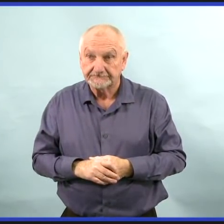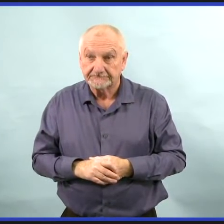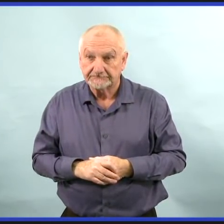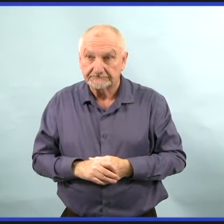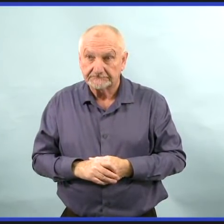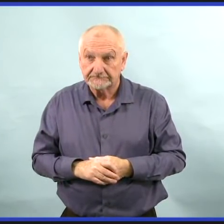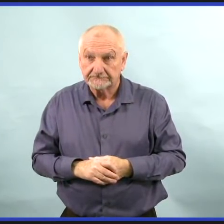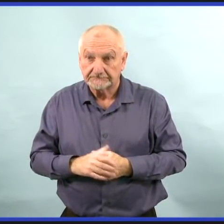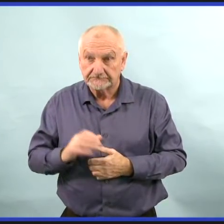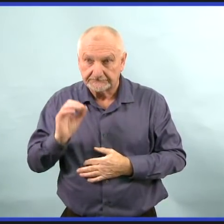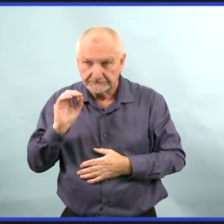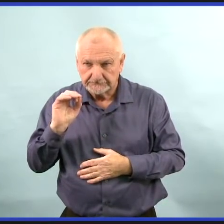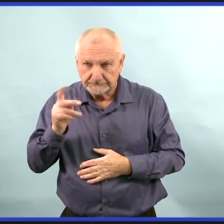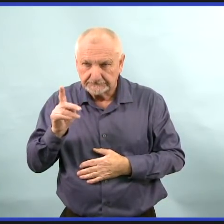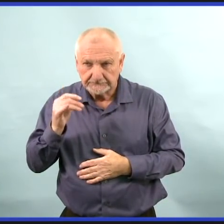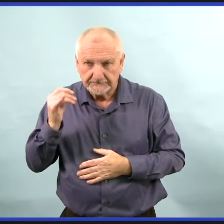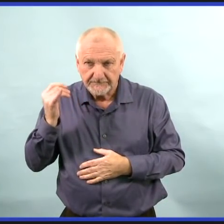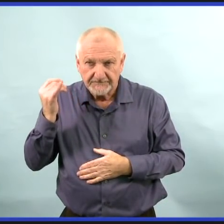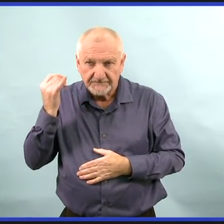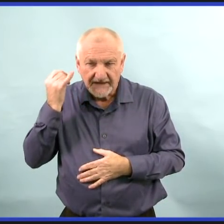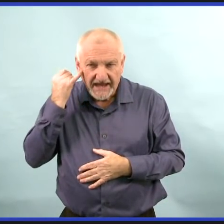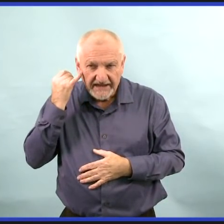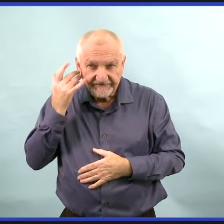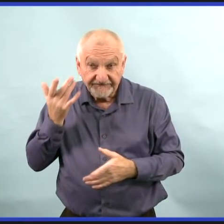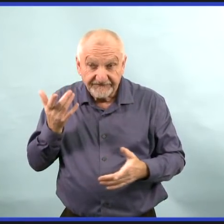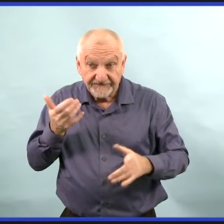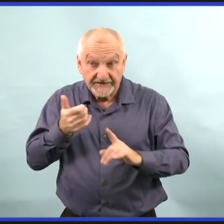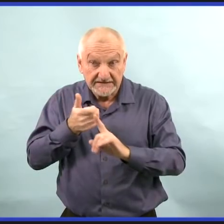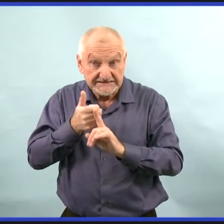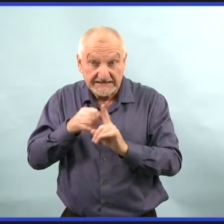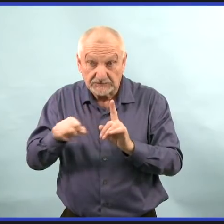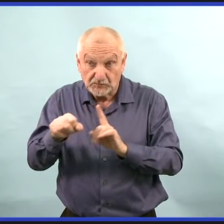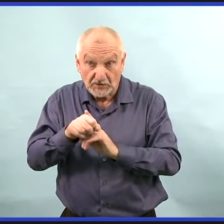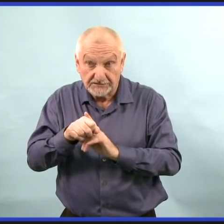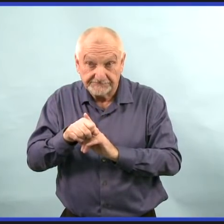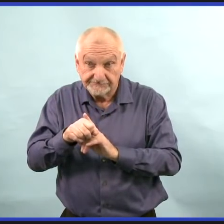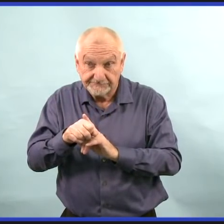say 13 years old doesn't have that proof of vaccination there's a chance that if